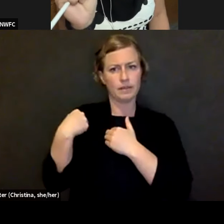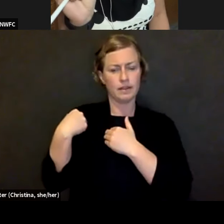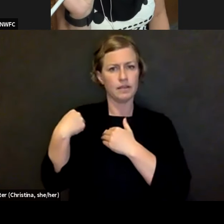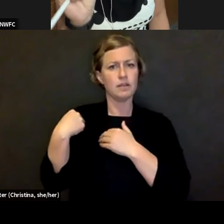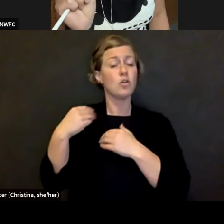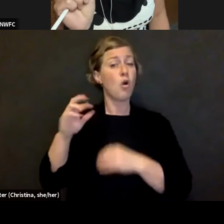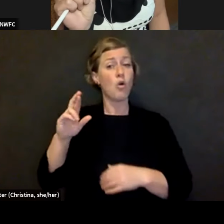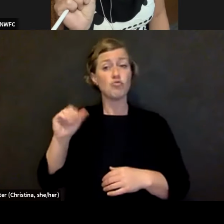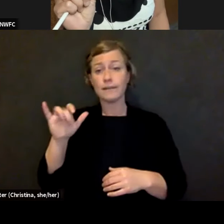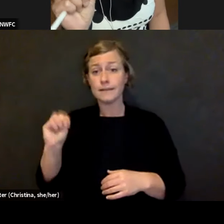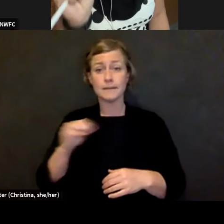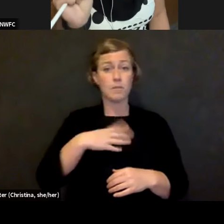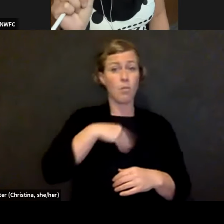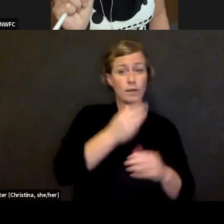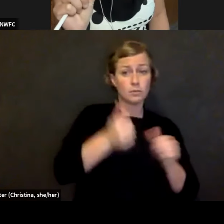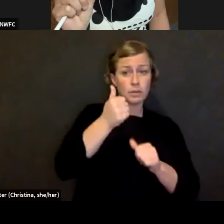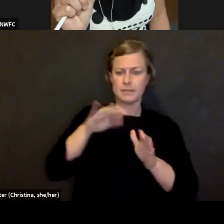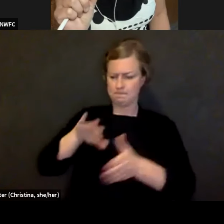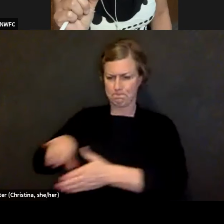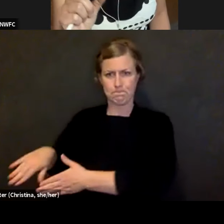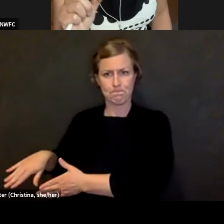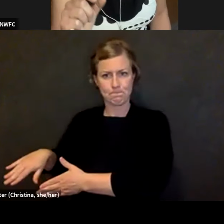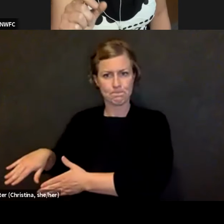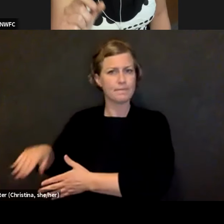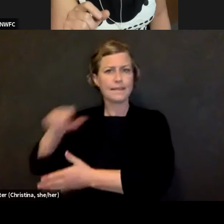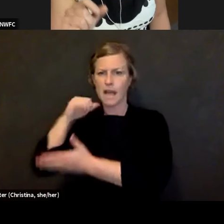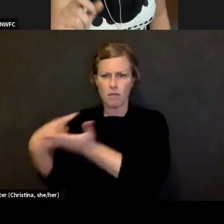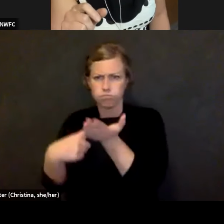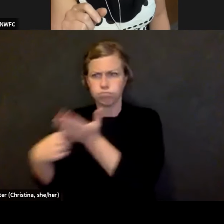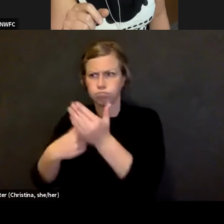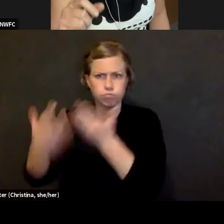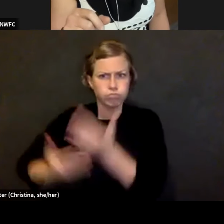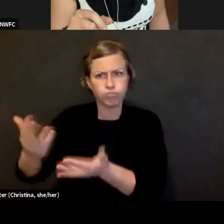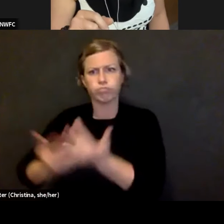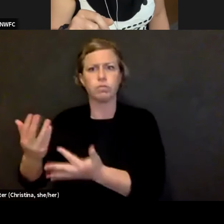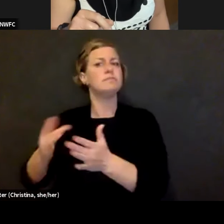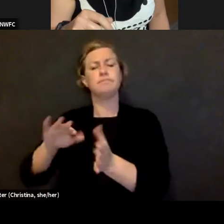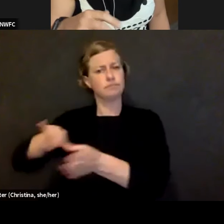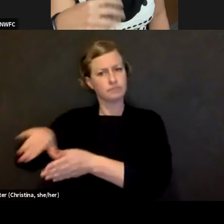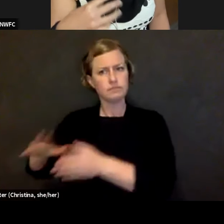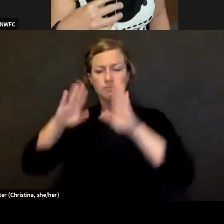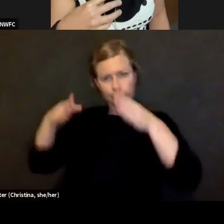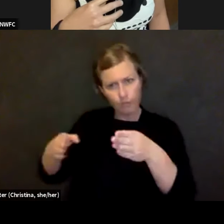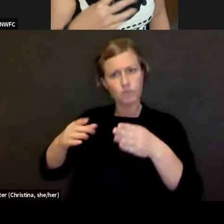justice come true -- around police